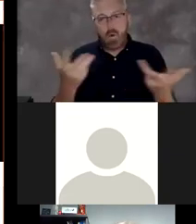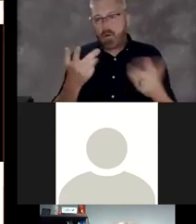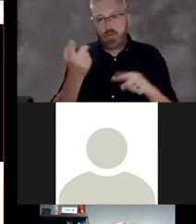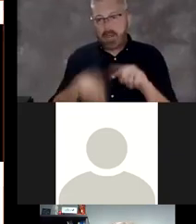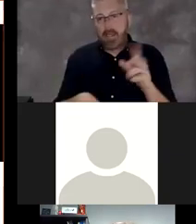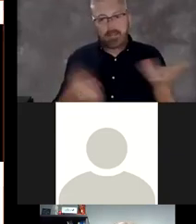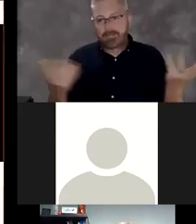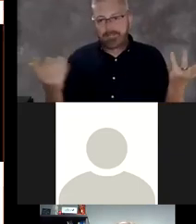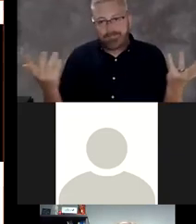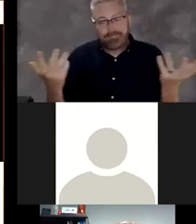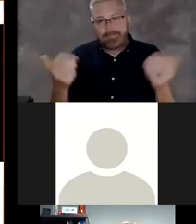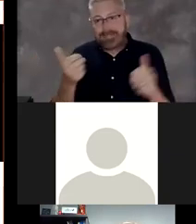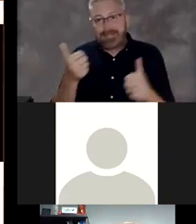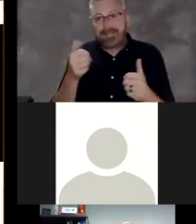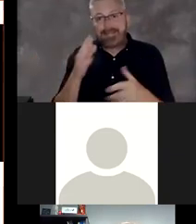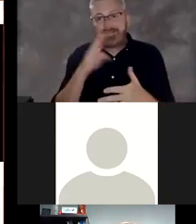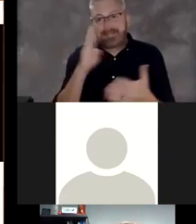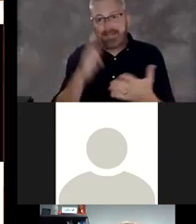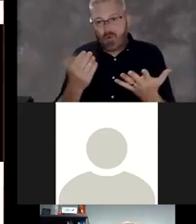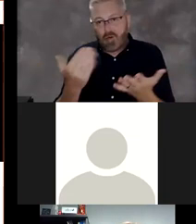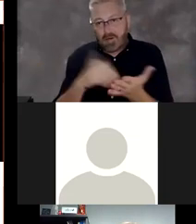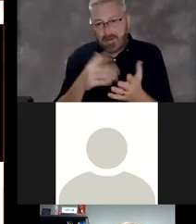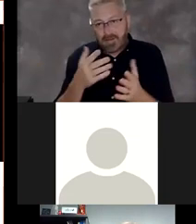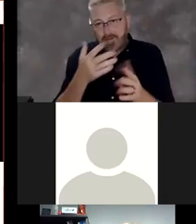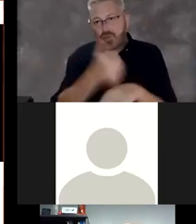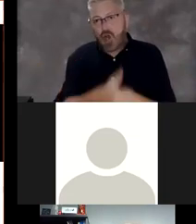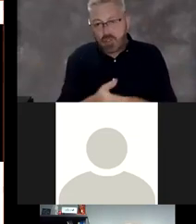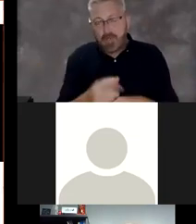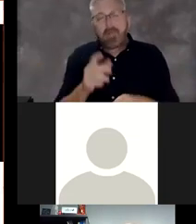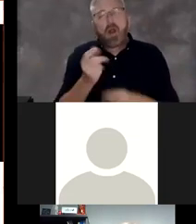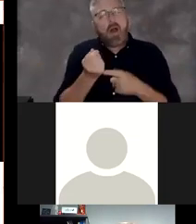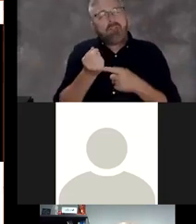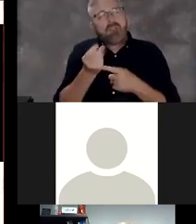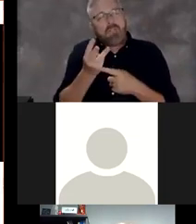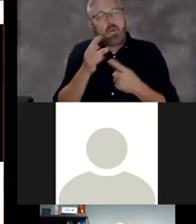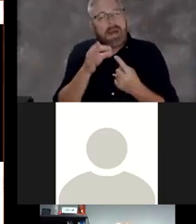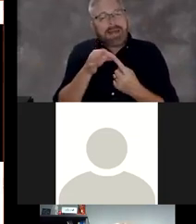FILING THAT CLAIM. THERE ARE SOME EXCEPTIONS TO THE